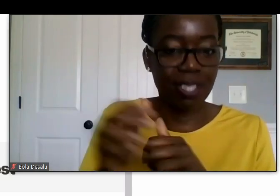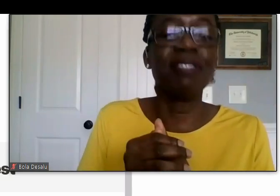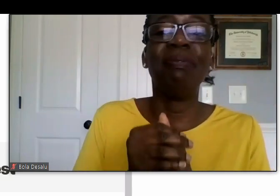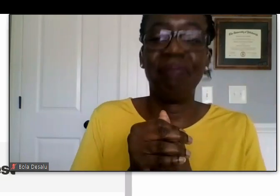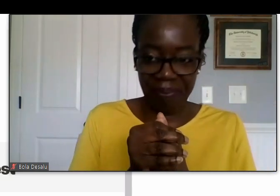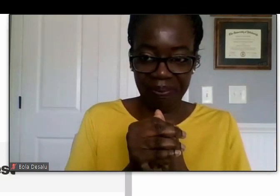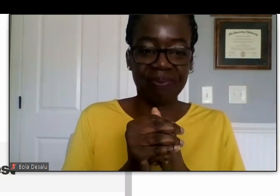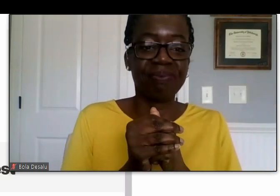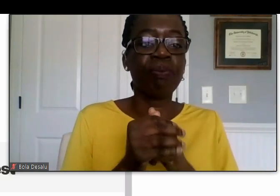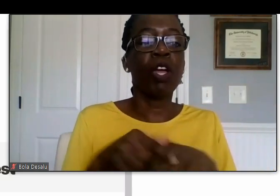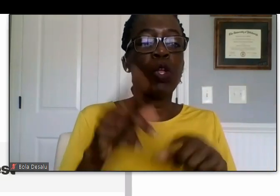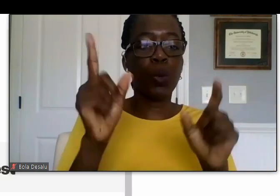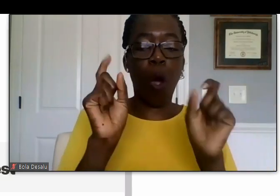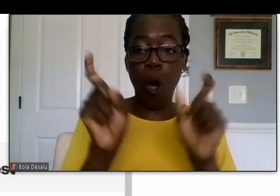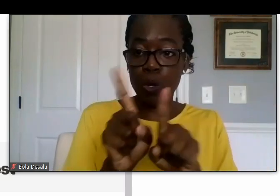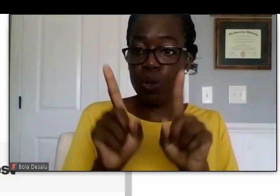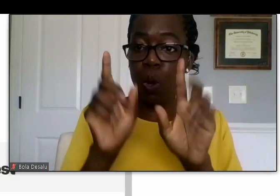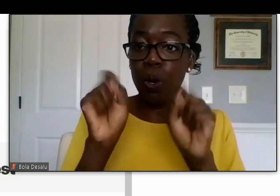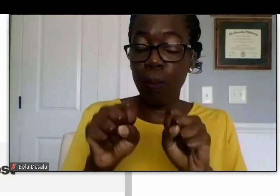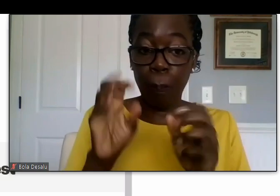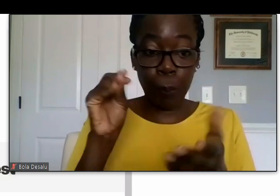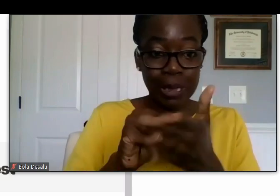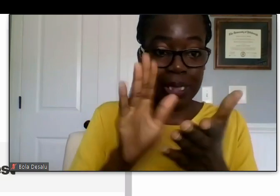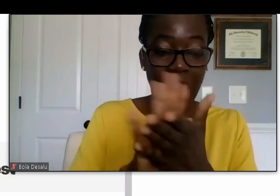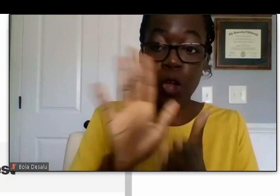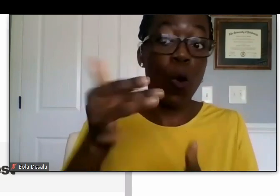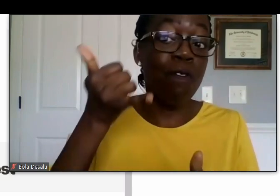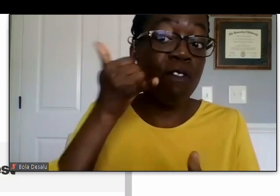conference call, webinar or multi-party call."